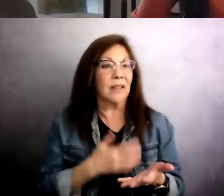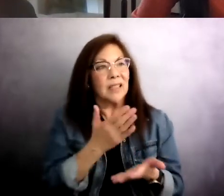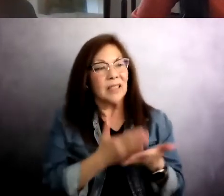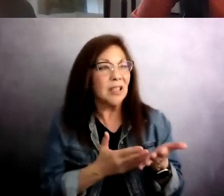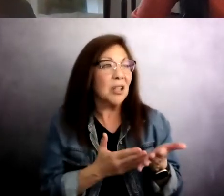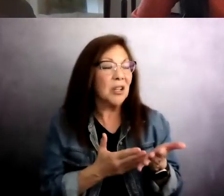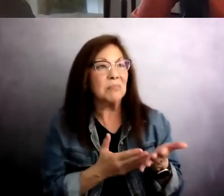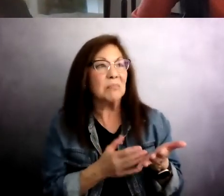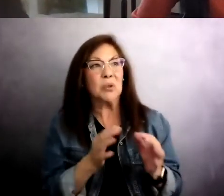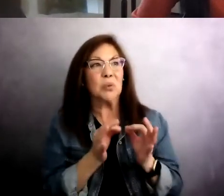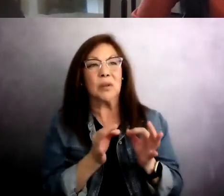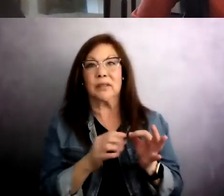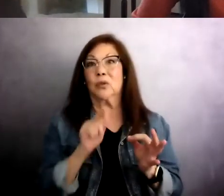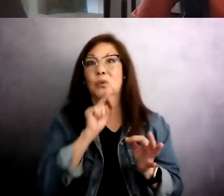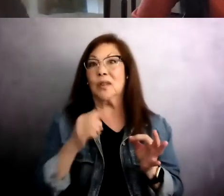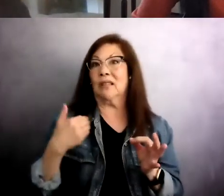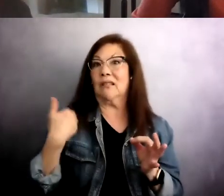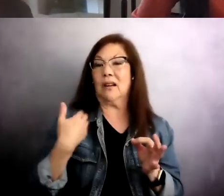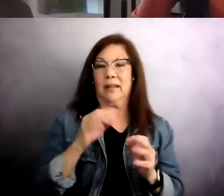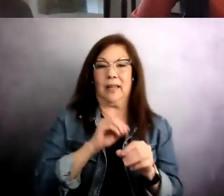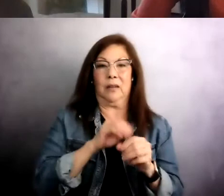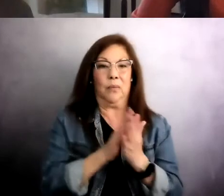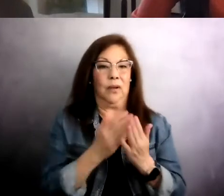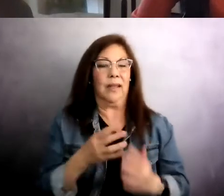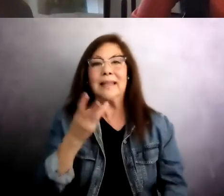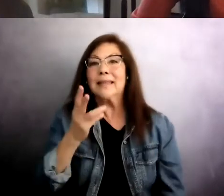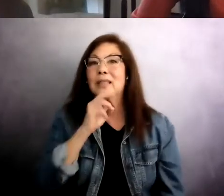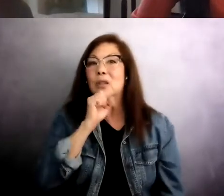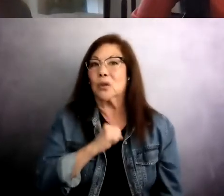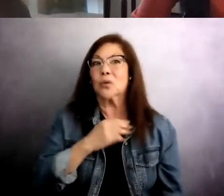She is so young in the book, and that is something that I don't think a 16-year-old appreciates.